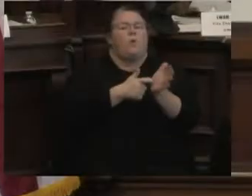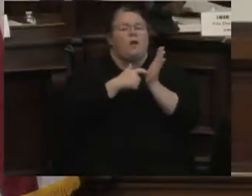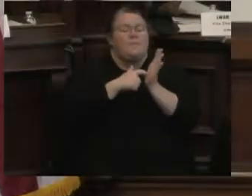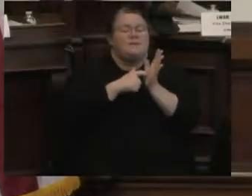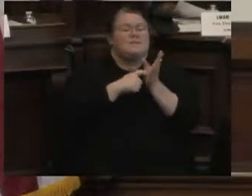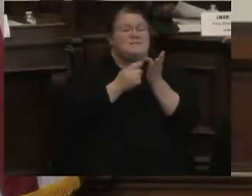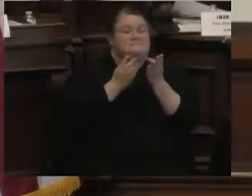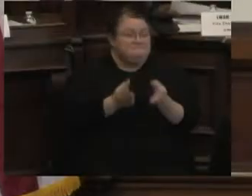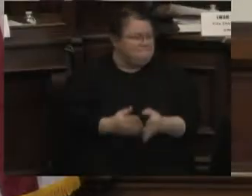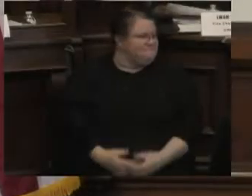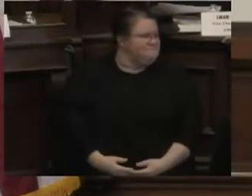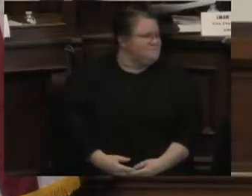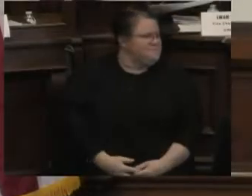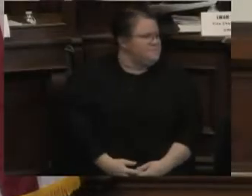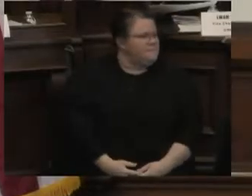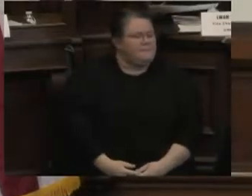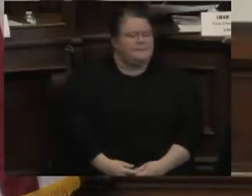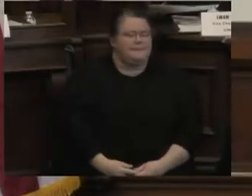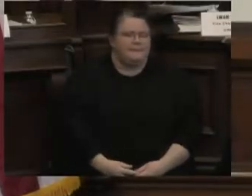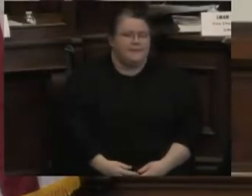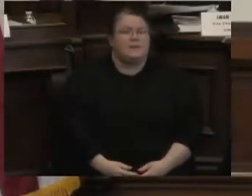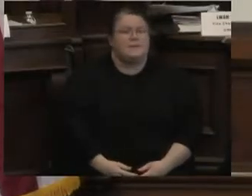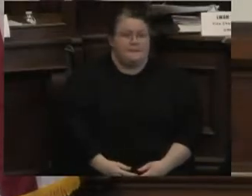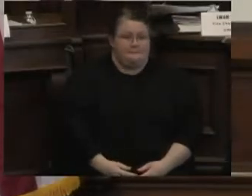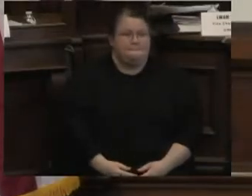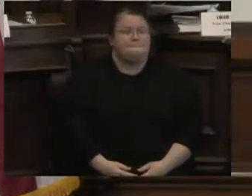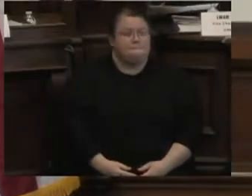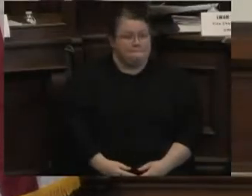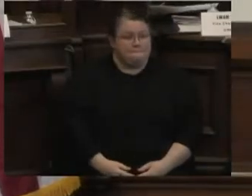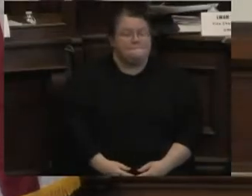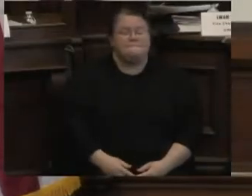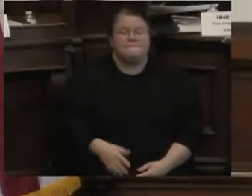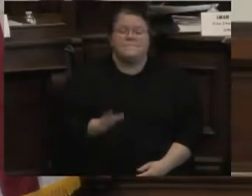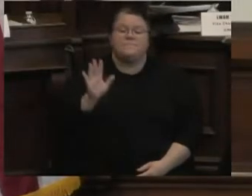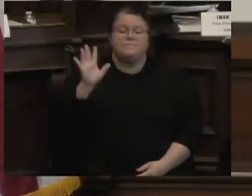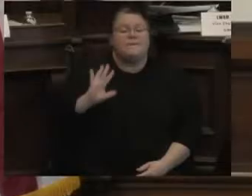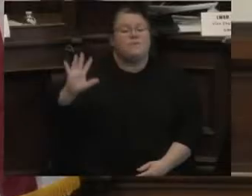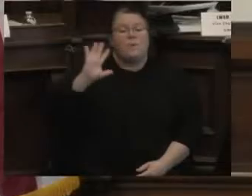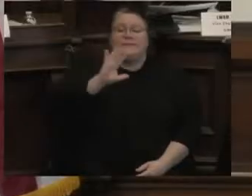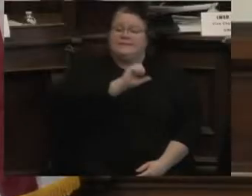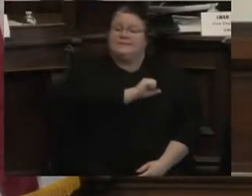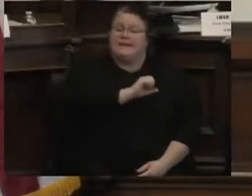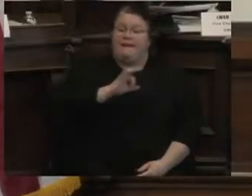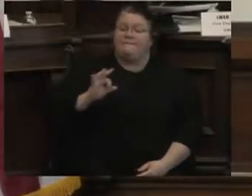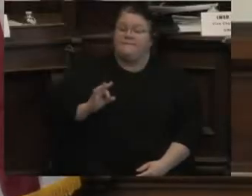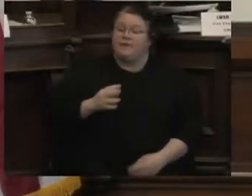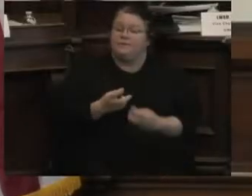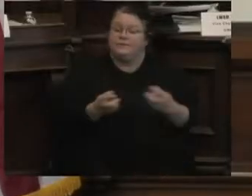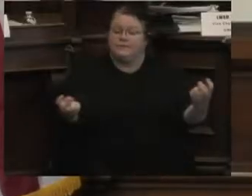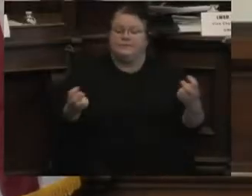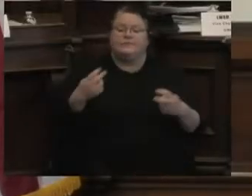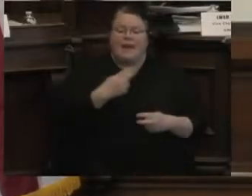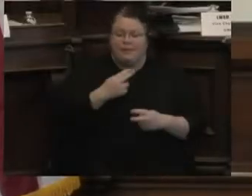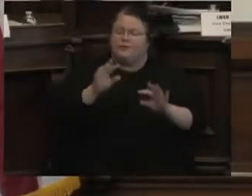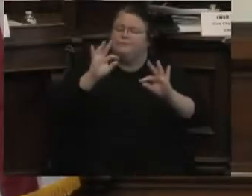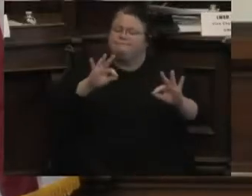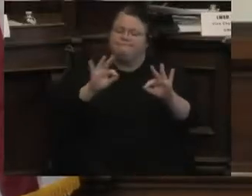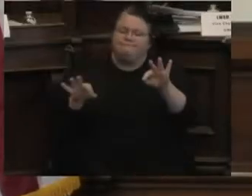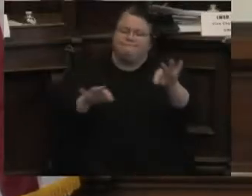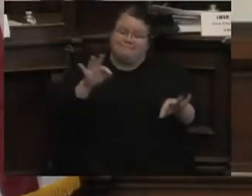the charter and is a requirement. Heather previously